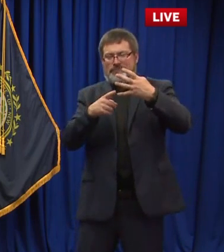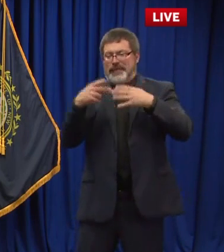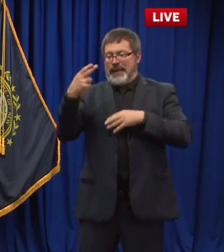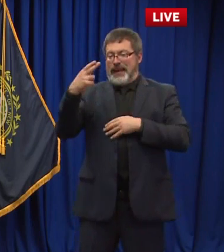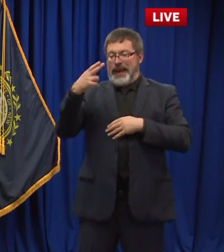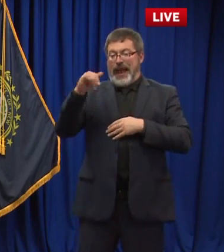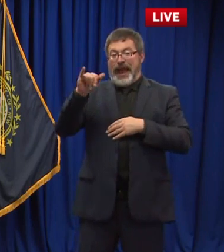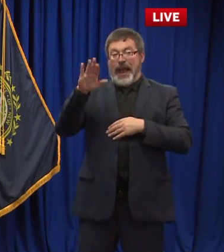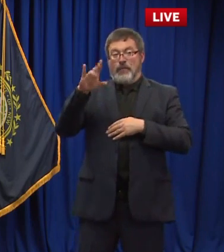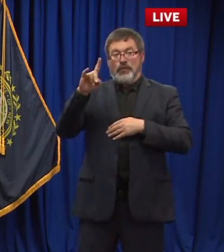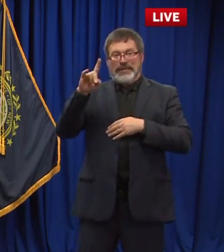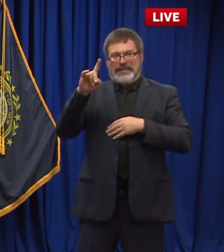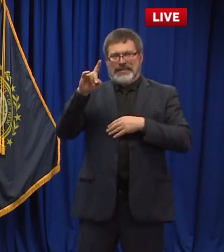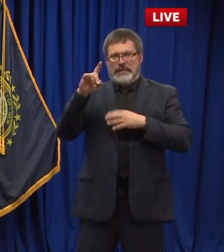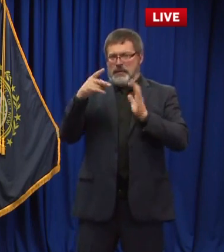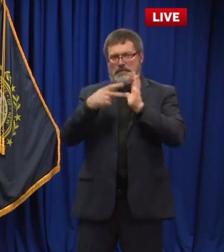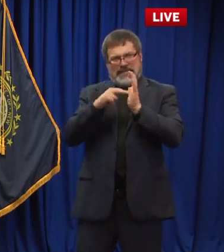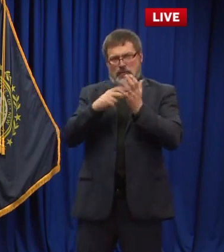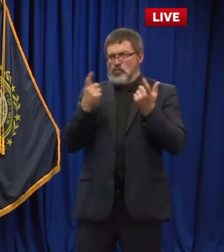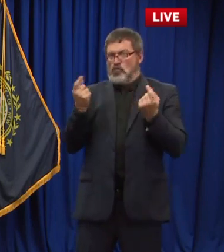HYBRID LEARNING MODELS.